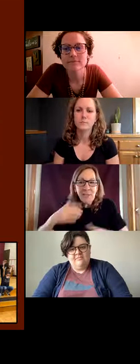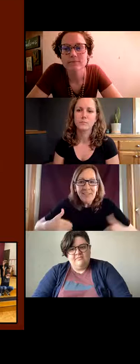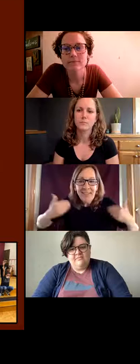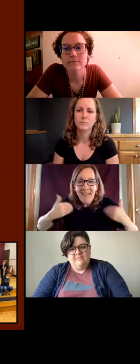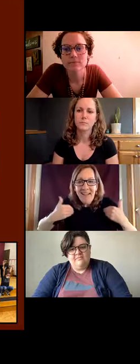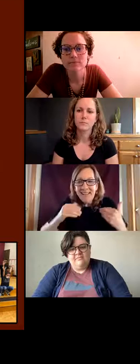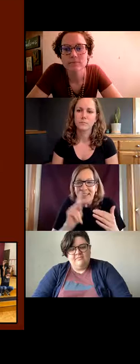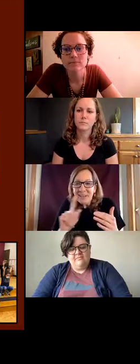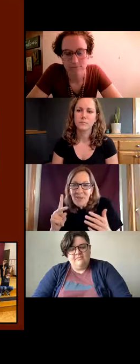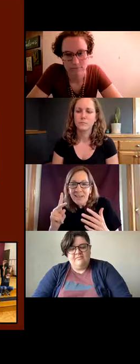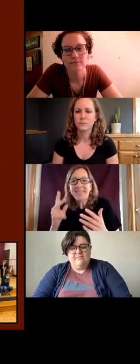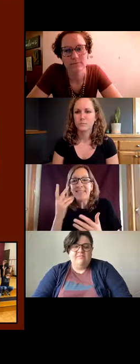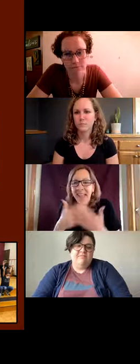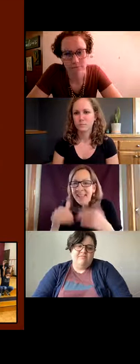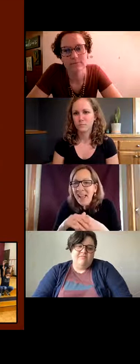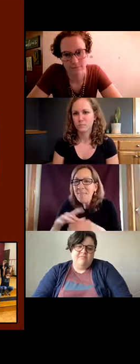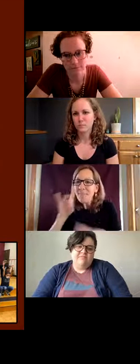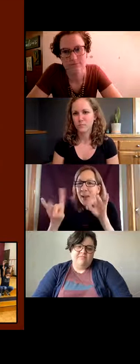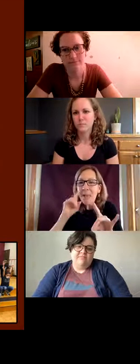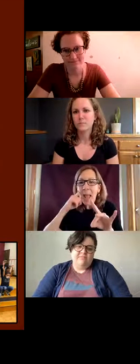We -- going to the apple orchard for our little K through